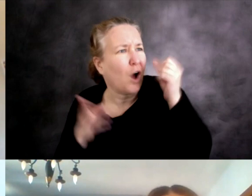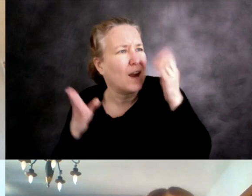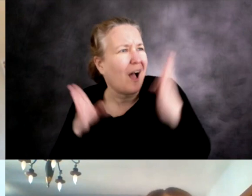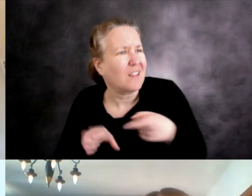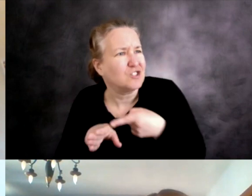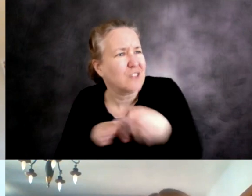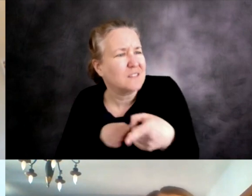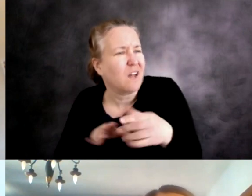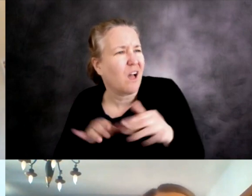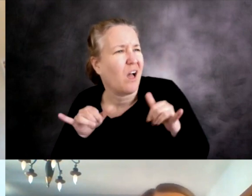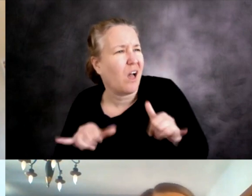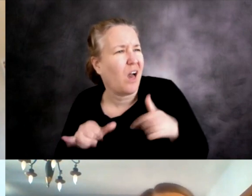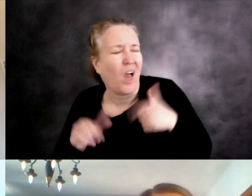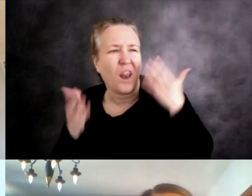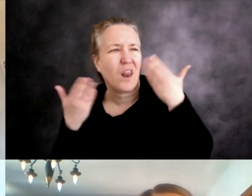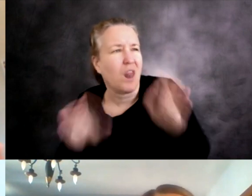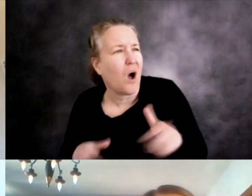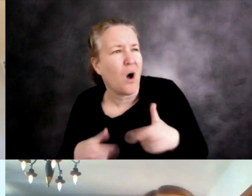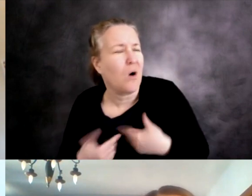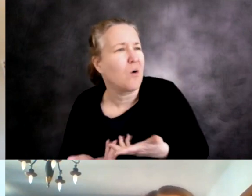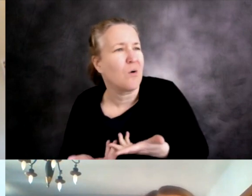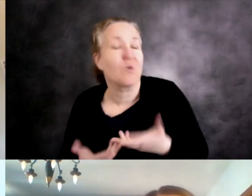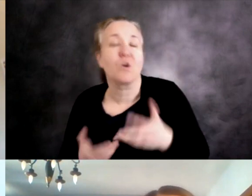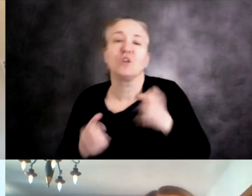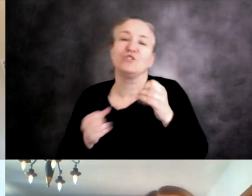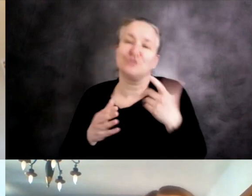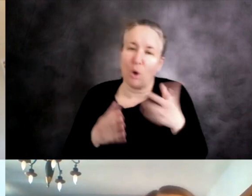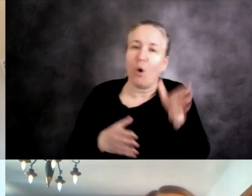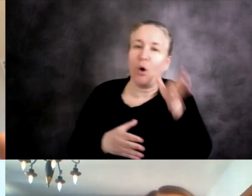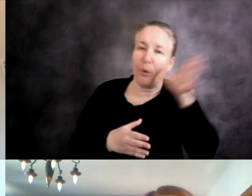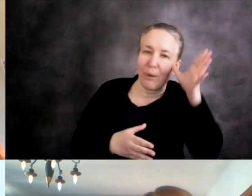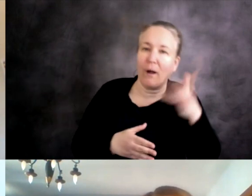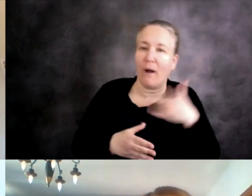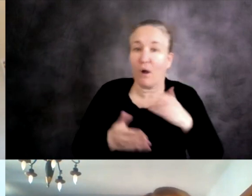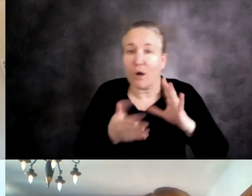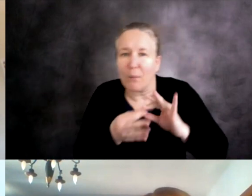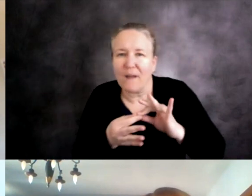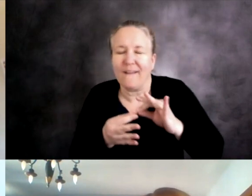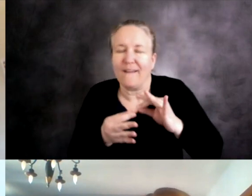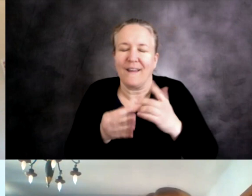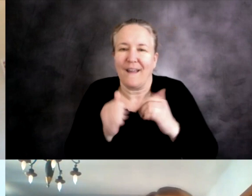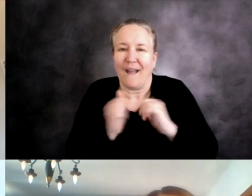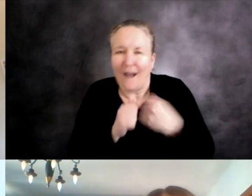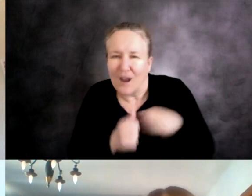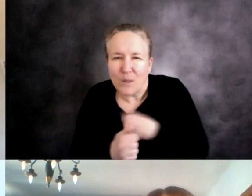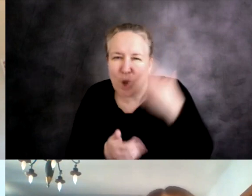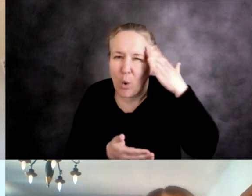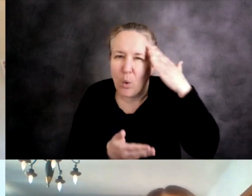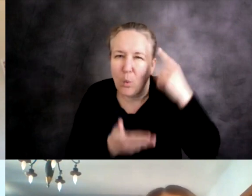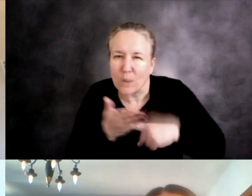as part of my team” and so parents say like “How do we know what's possible if no one's